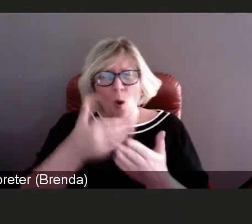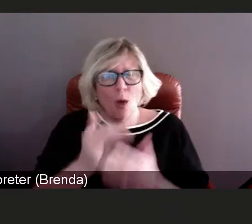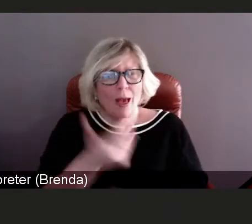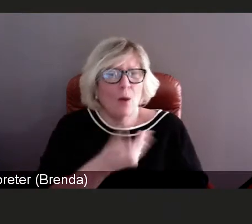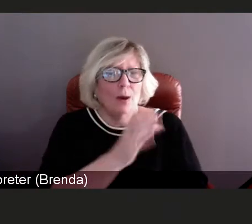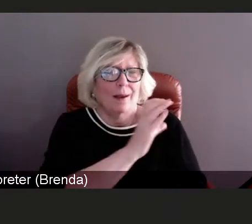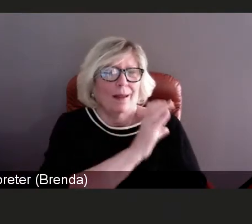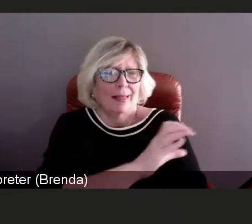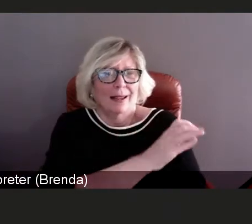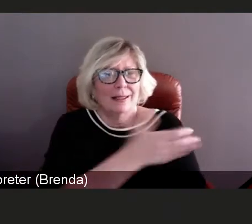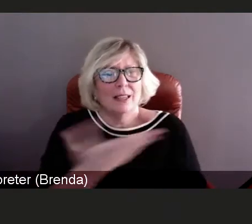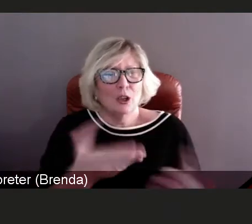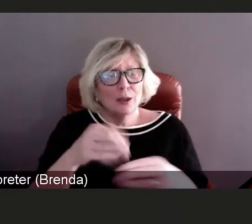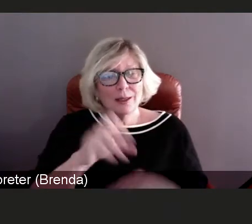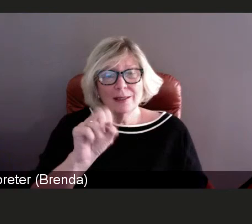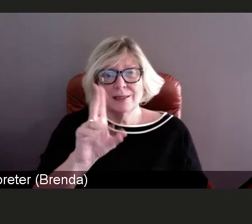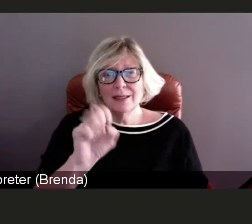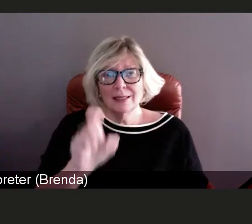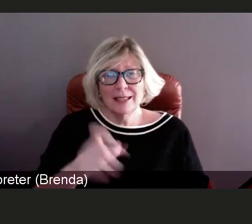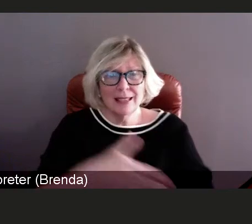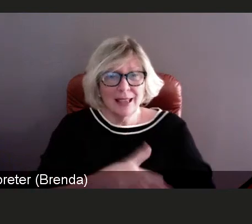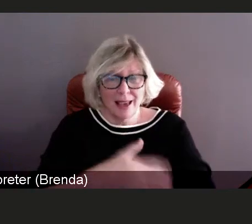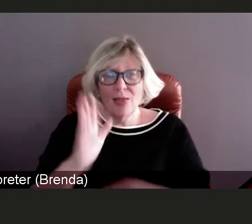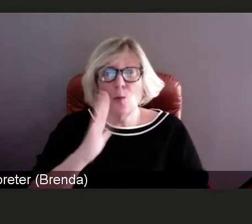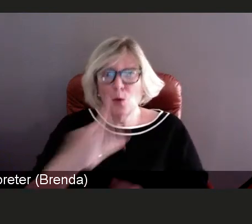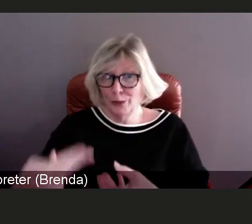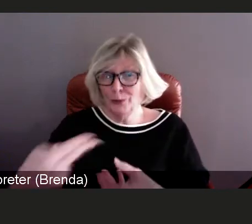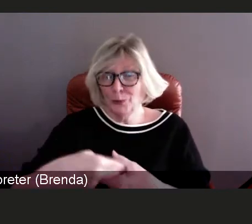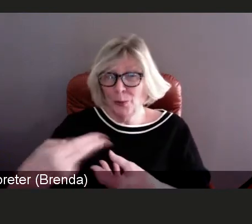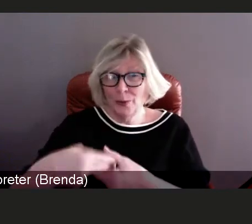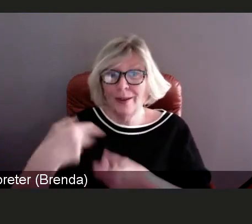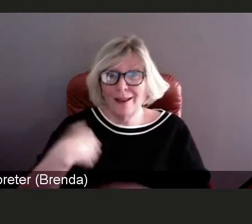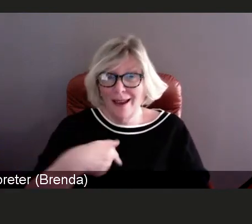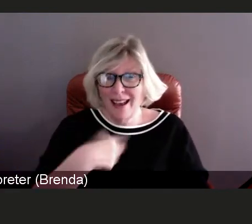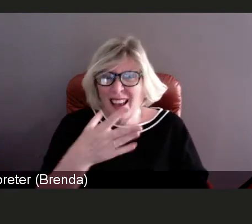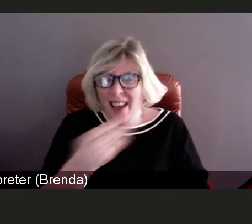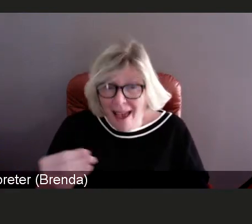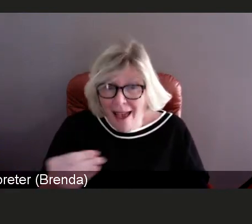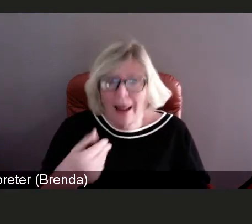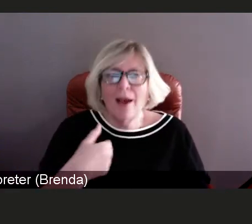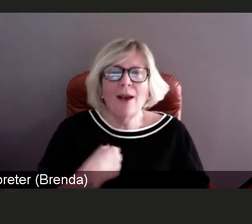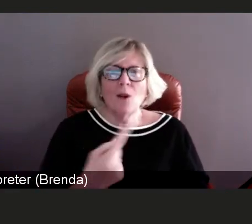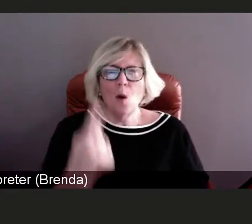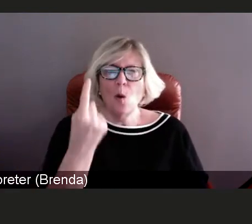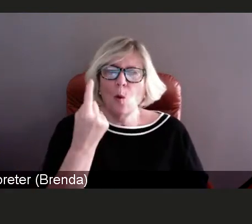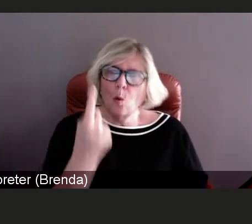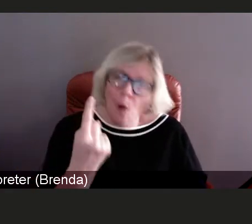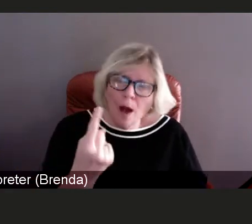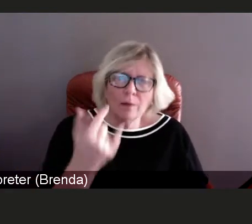And they will be coming on board and, we also have one single phone number that is